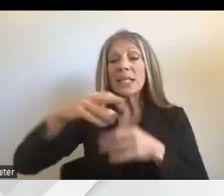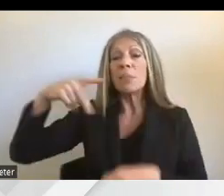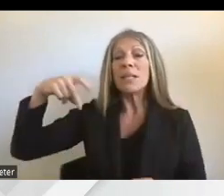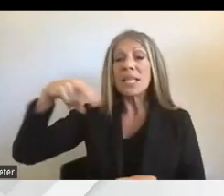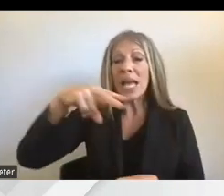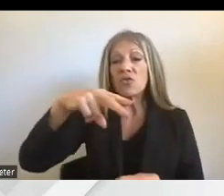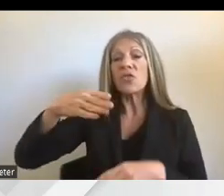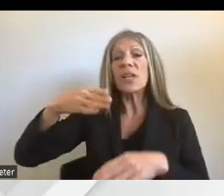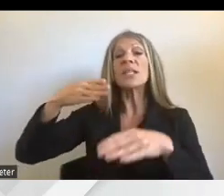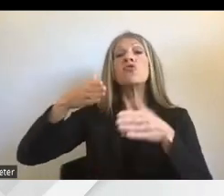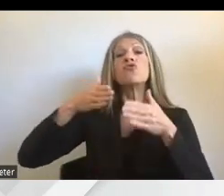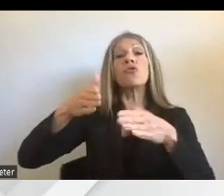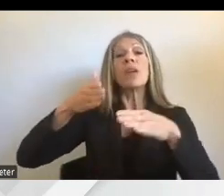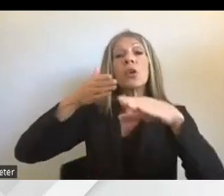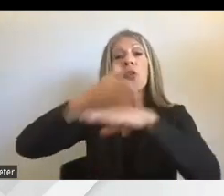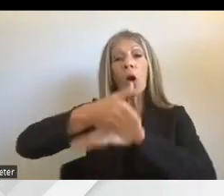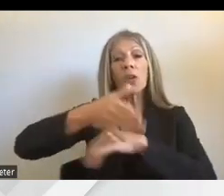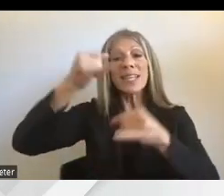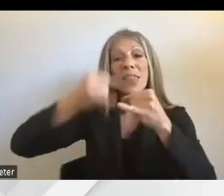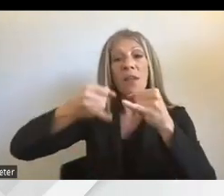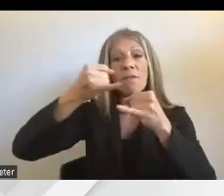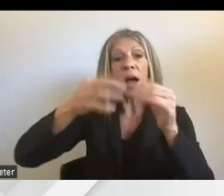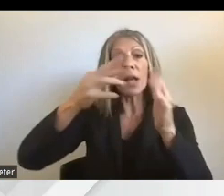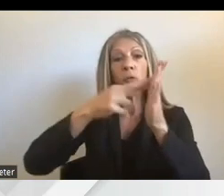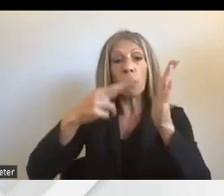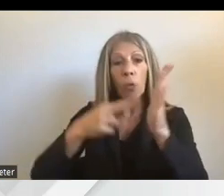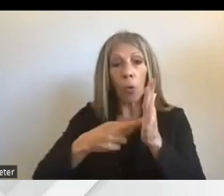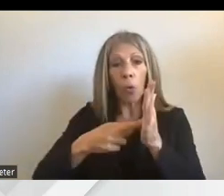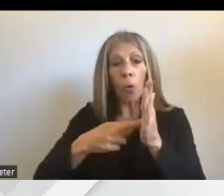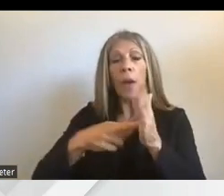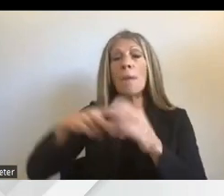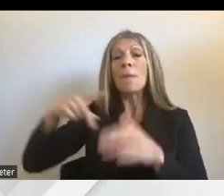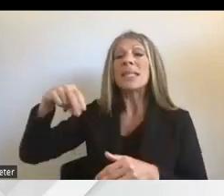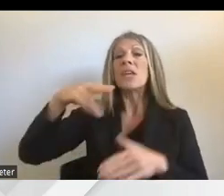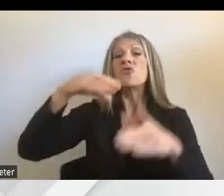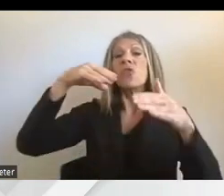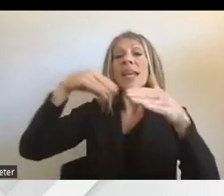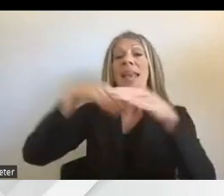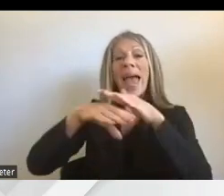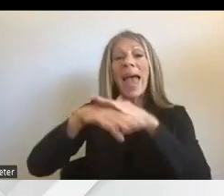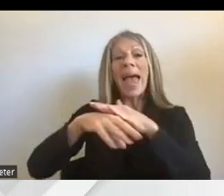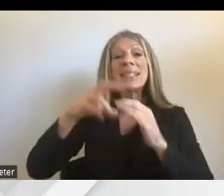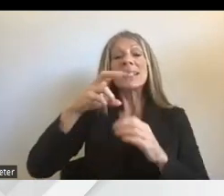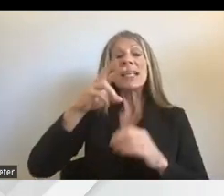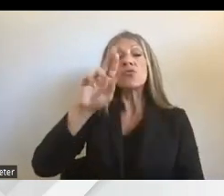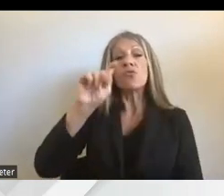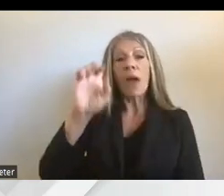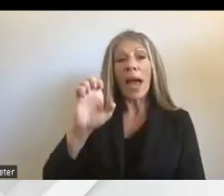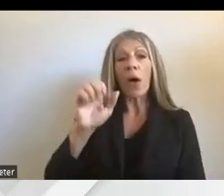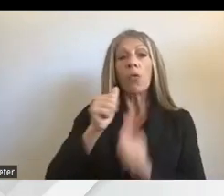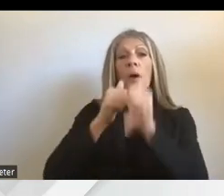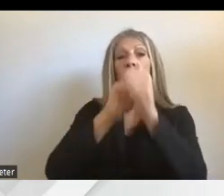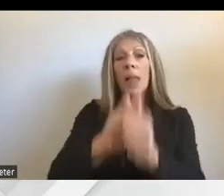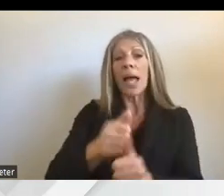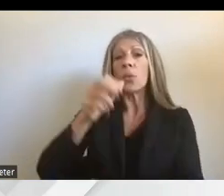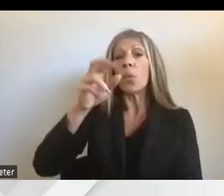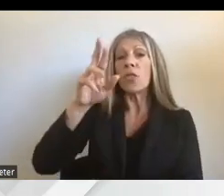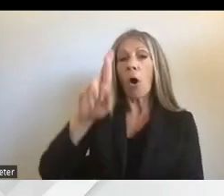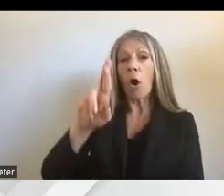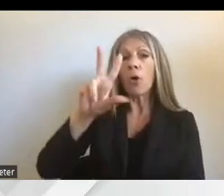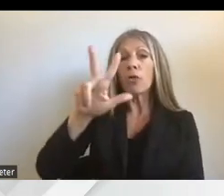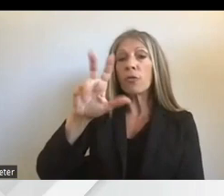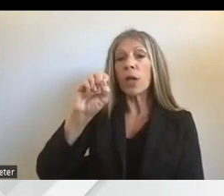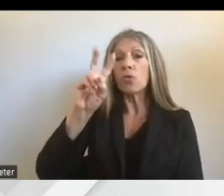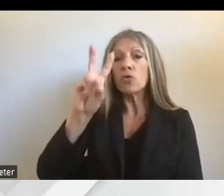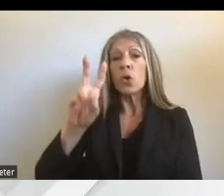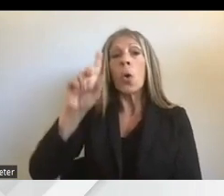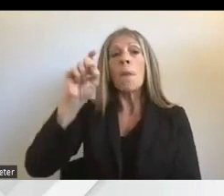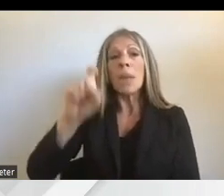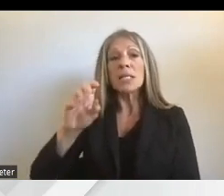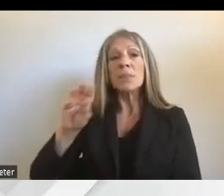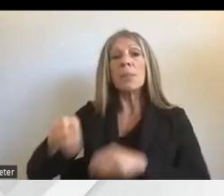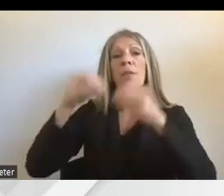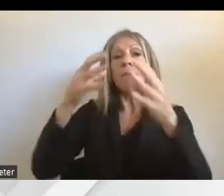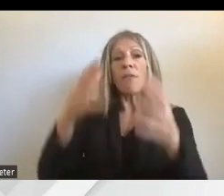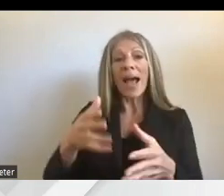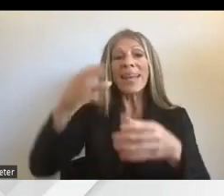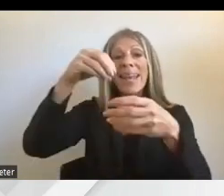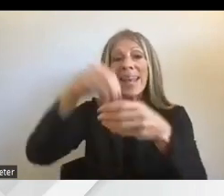crossing" in the final rule. Pedestrian access route complying with R302 must be provided within and